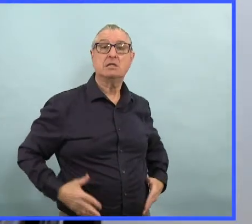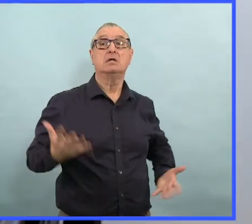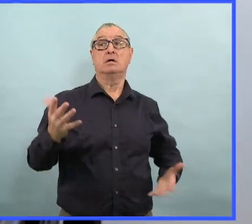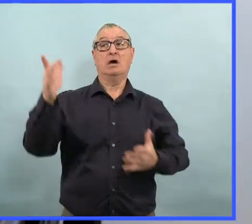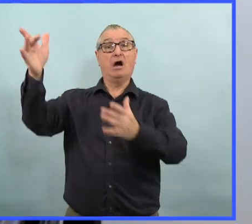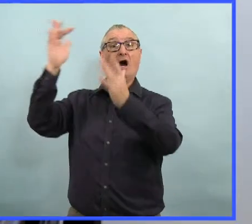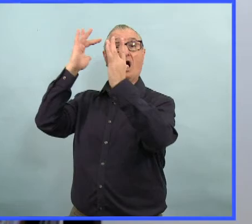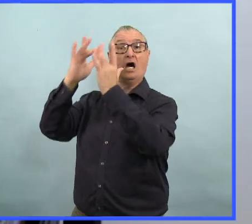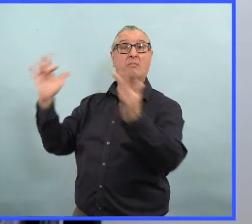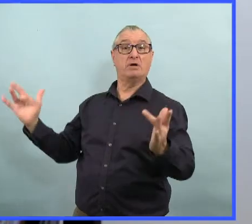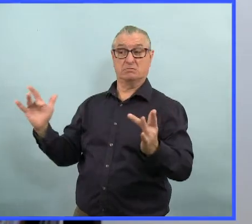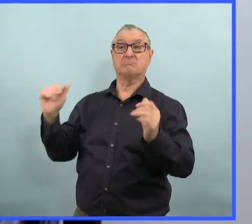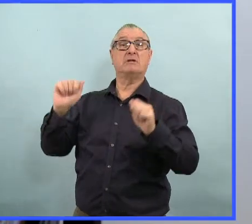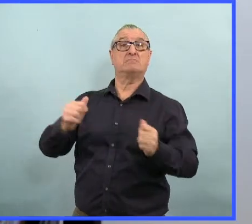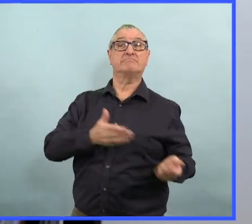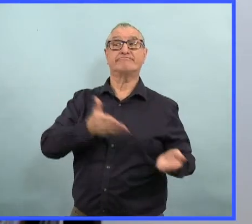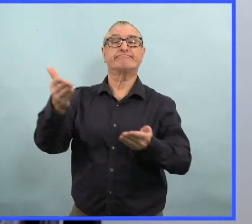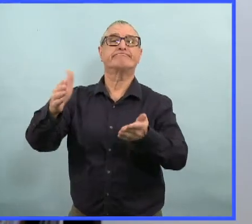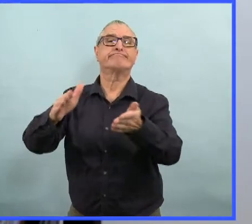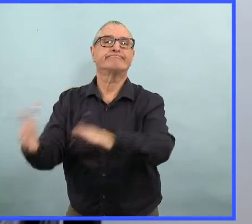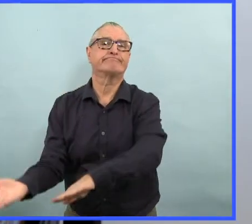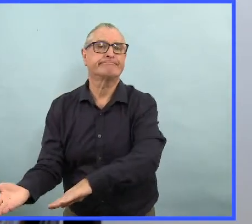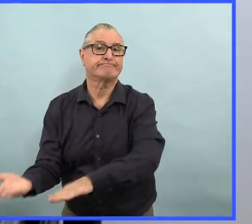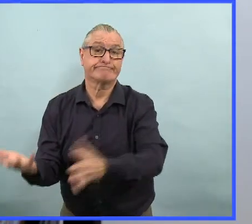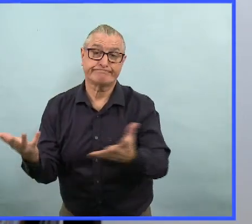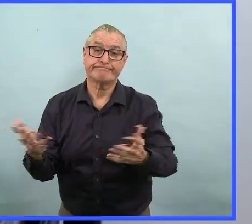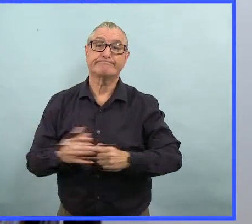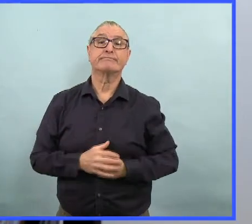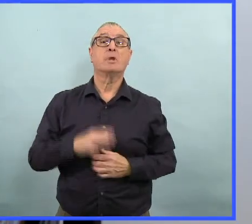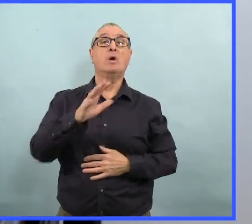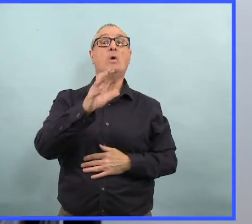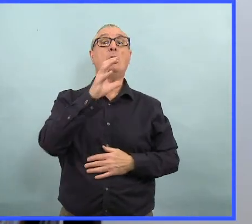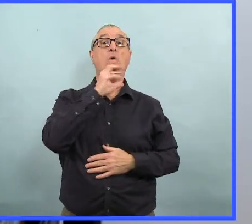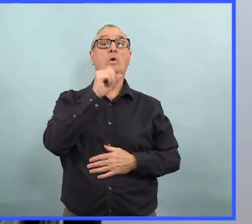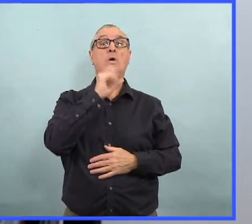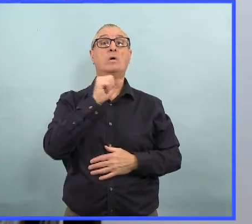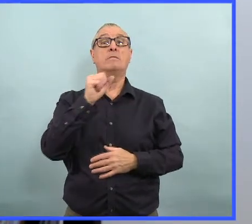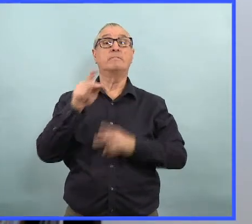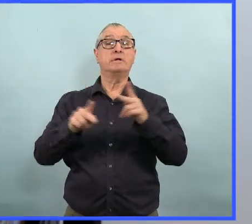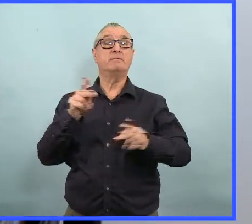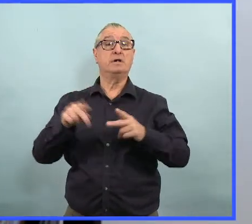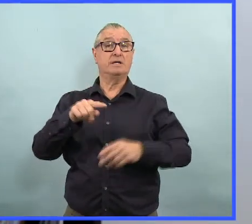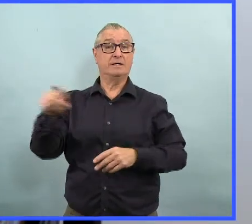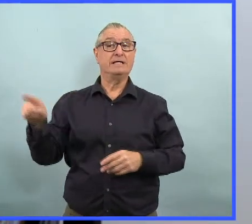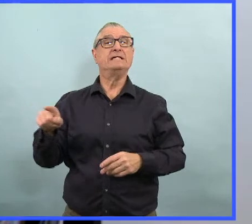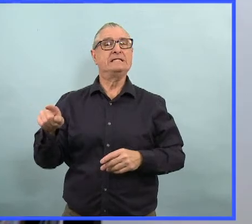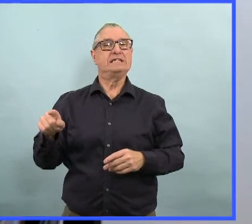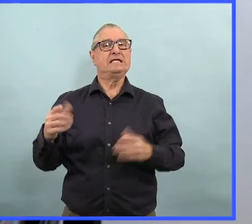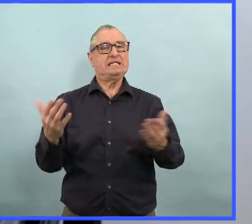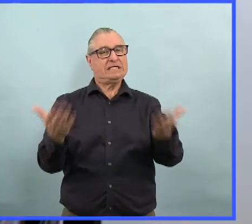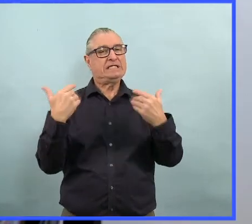all manitobans who have diabetes to schedule their next dose immediately if you have uh